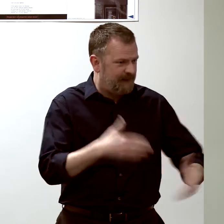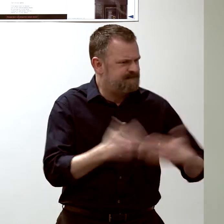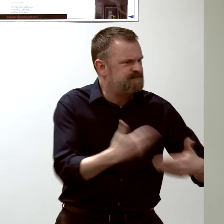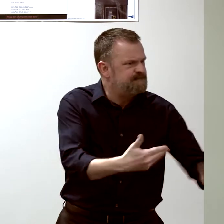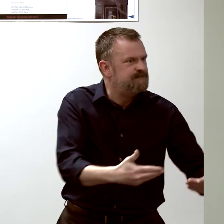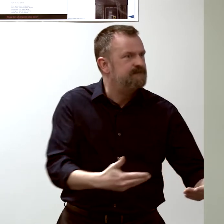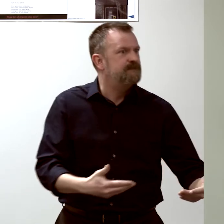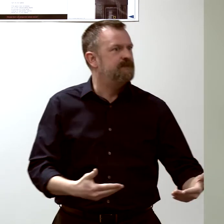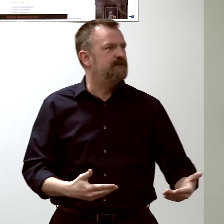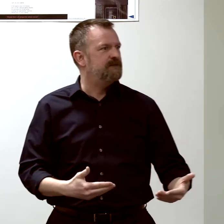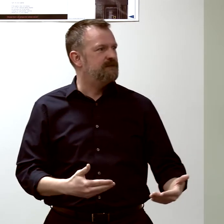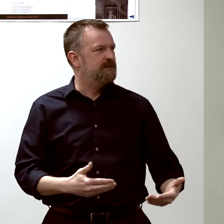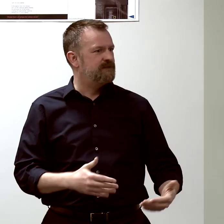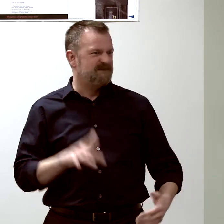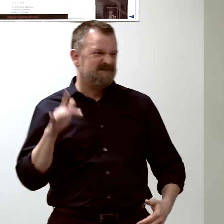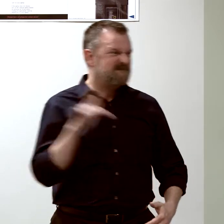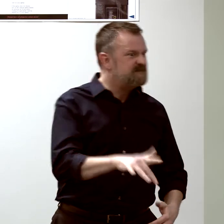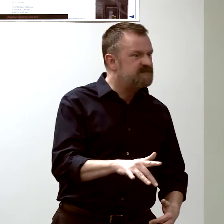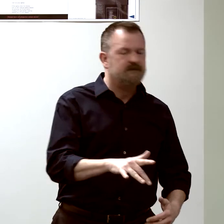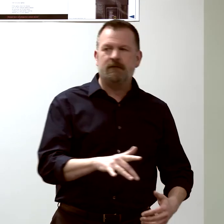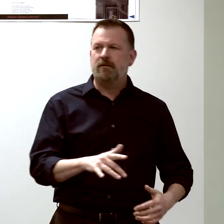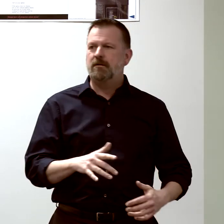"and how much would we need to accelerate?"